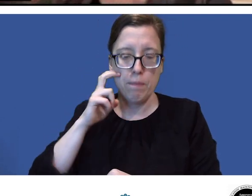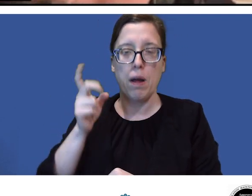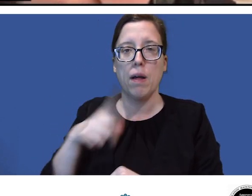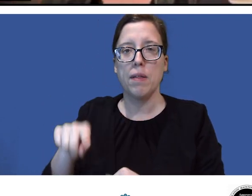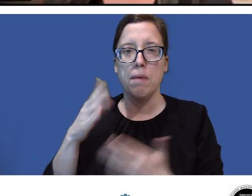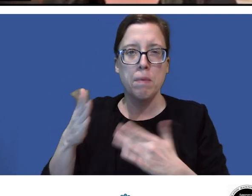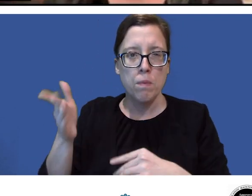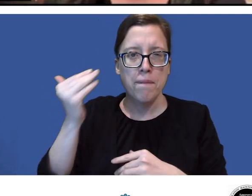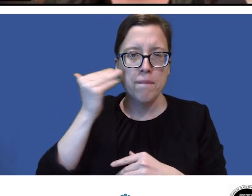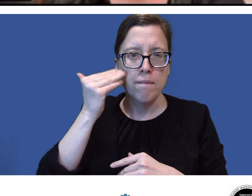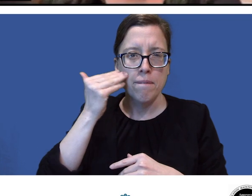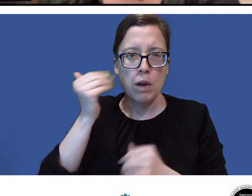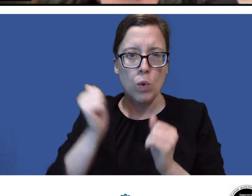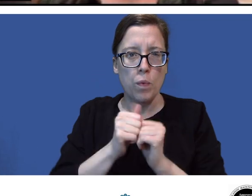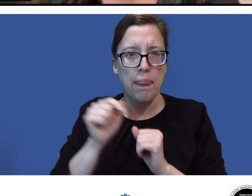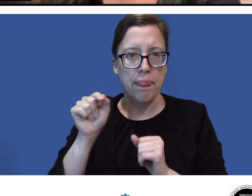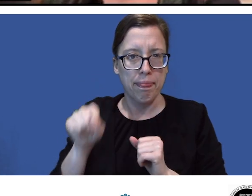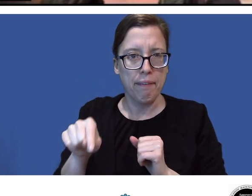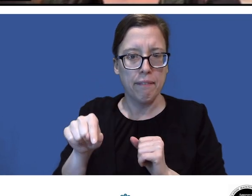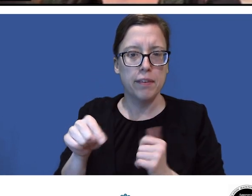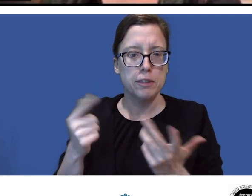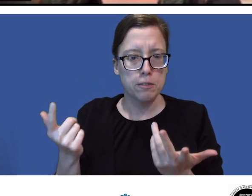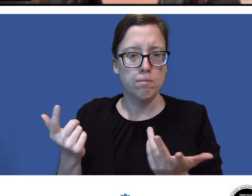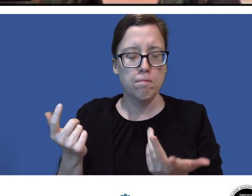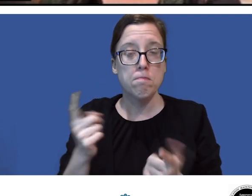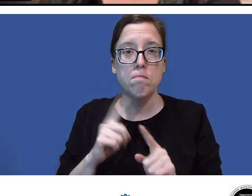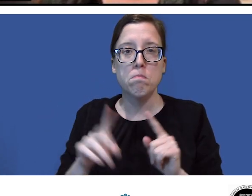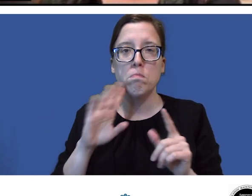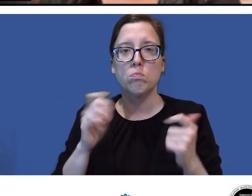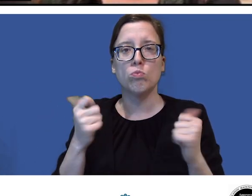may be familiar to many of you. But we're going to try to get